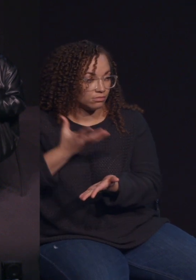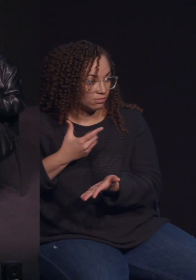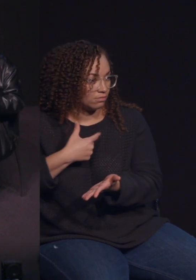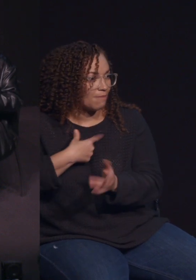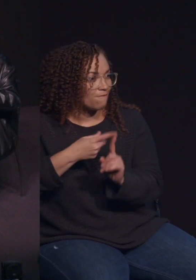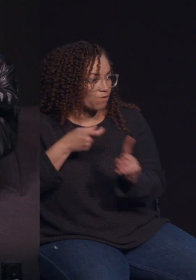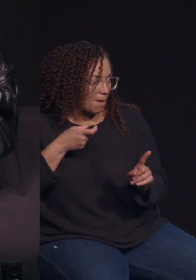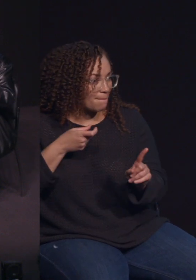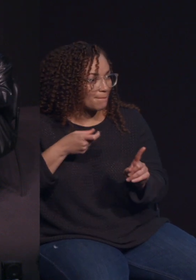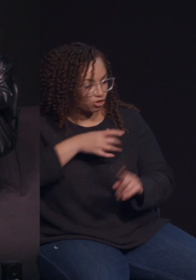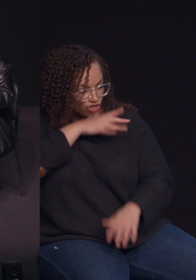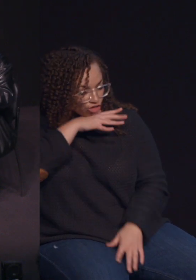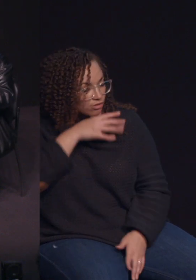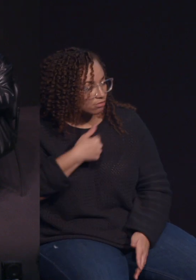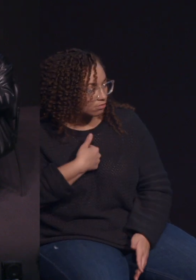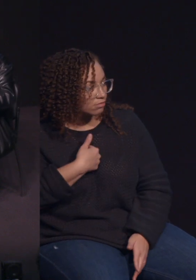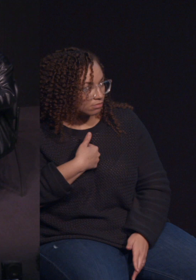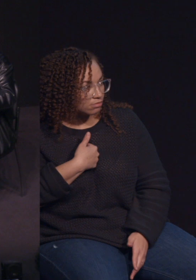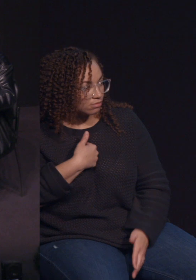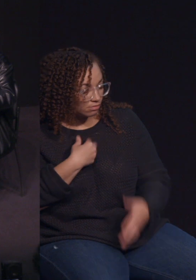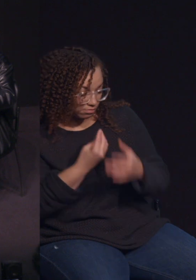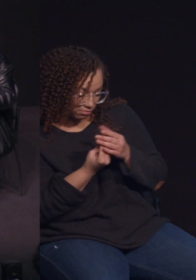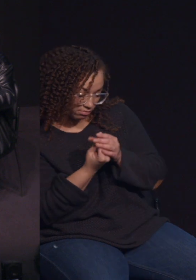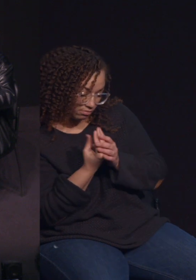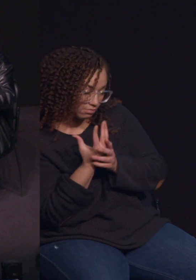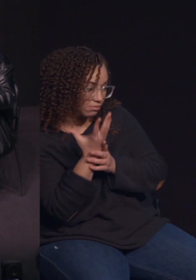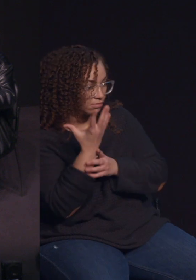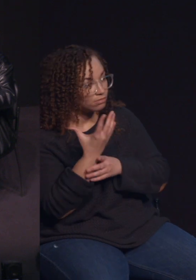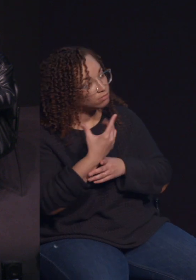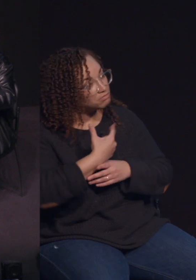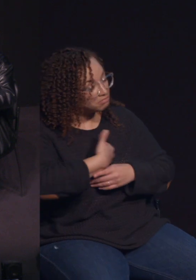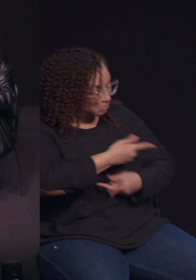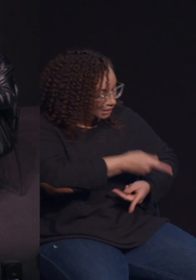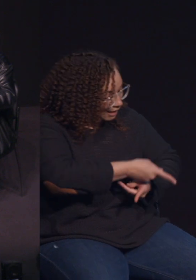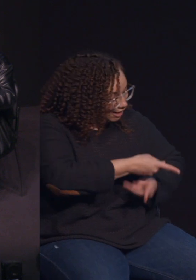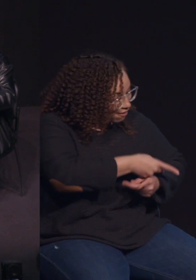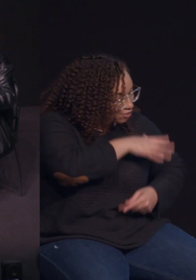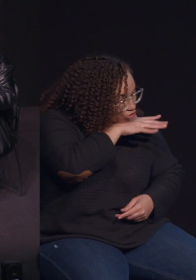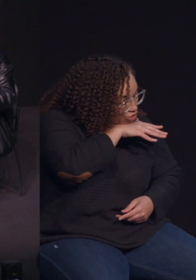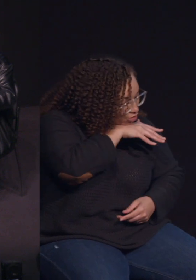so when I take care of the dirt, it takes care of me.